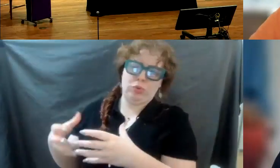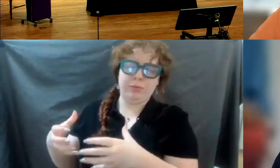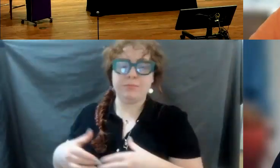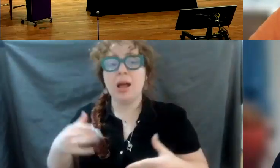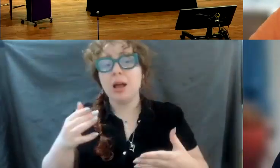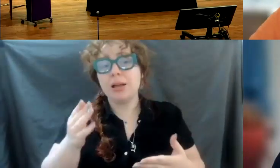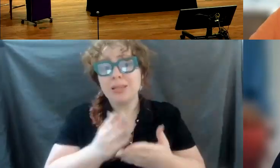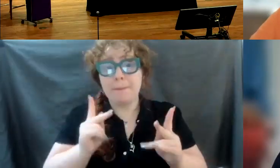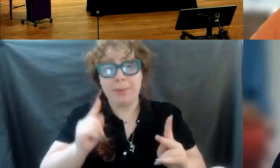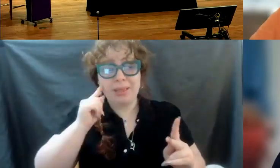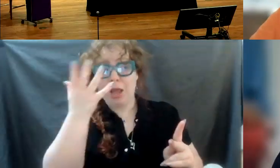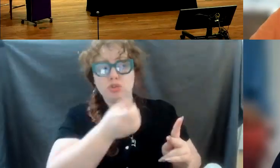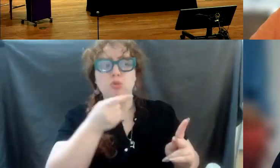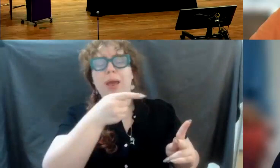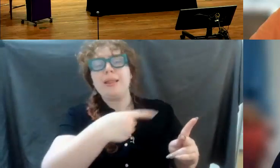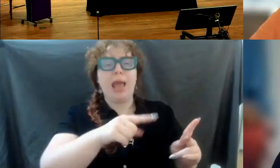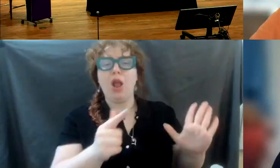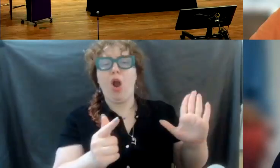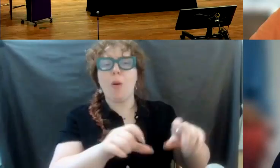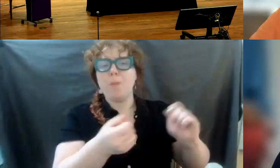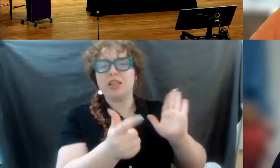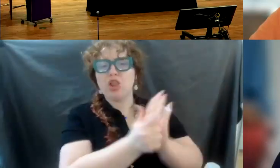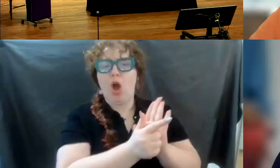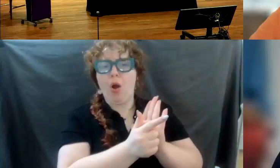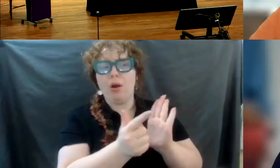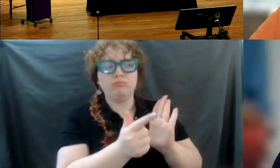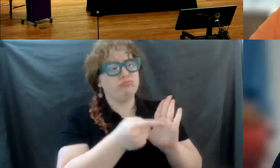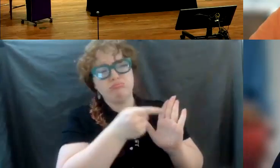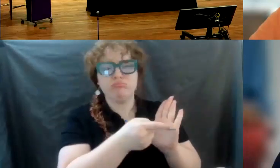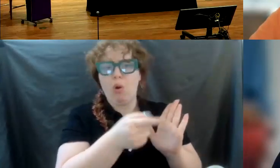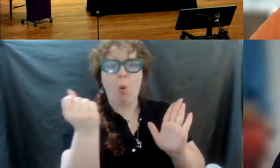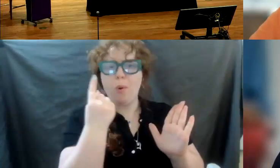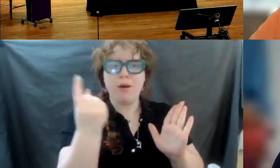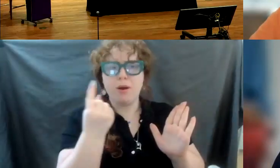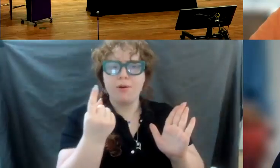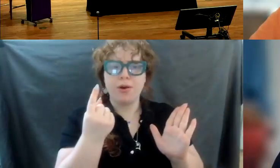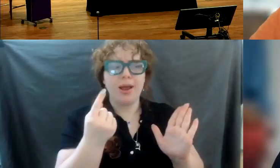that they consider the threats to public safety. And then there's what do we do with them to protect public safety?